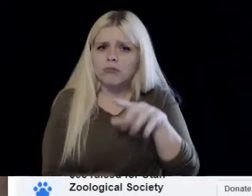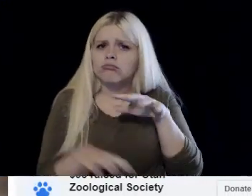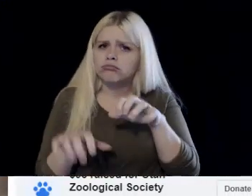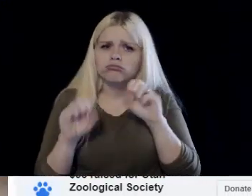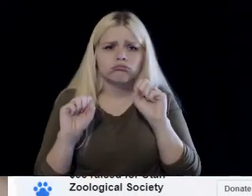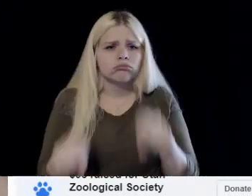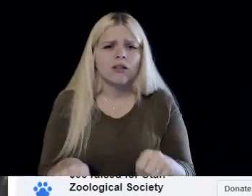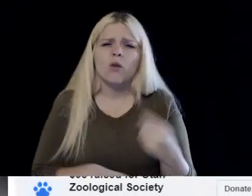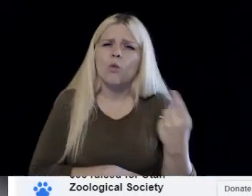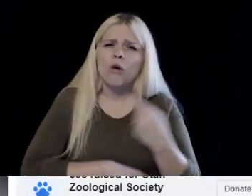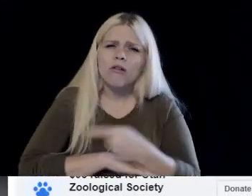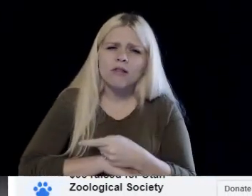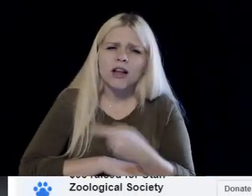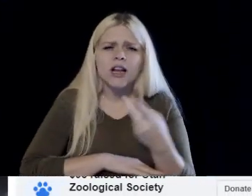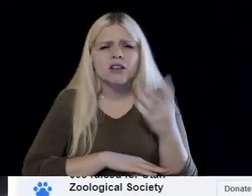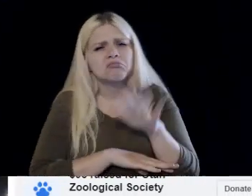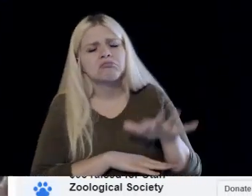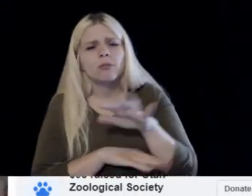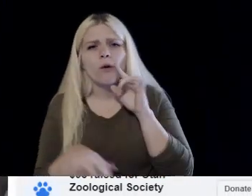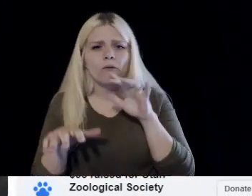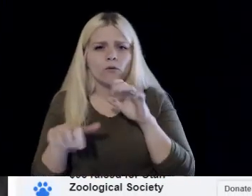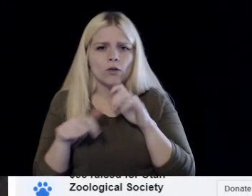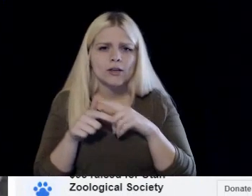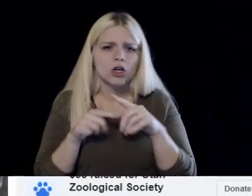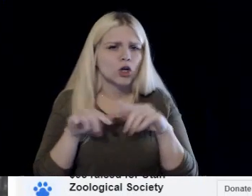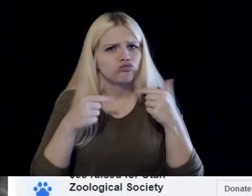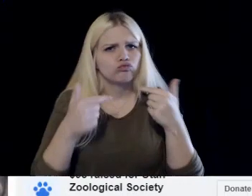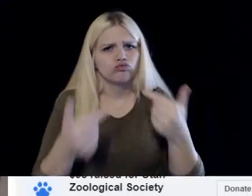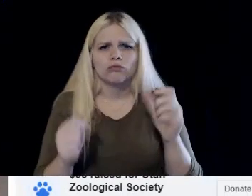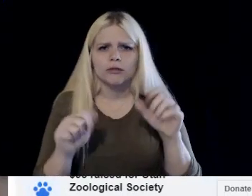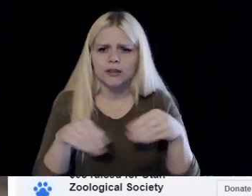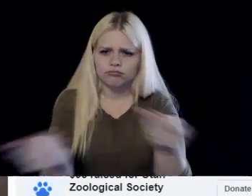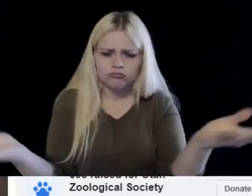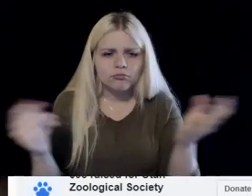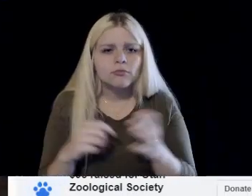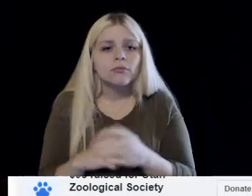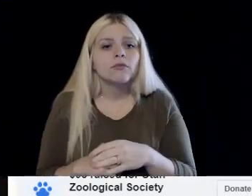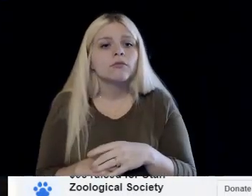and then this would be good to go. The animals will play with this- they'll carry it around, they'll smash it against